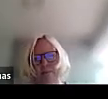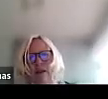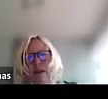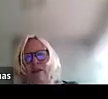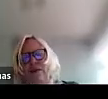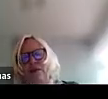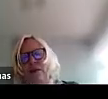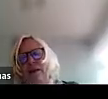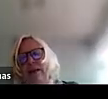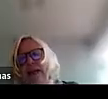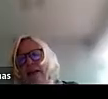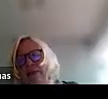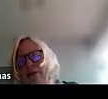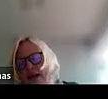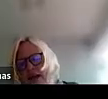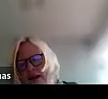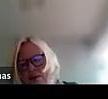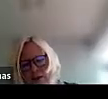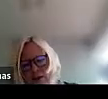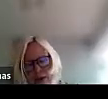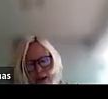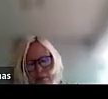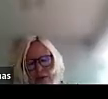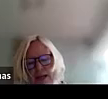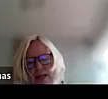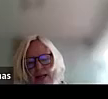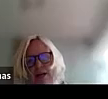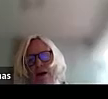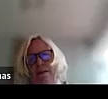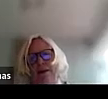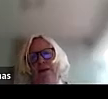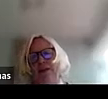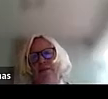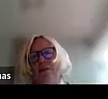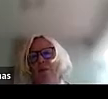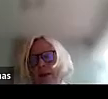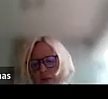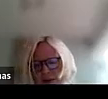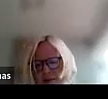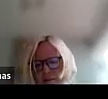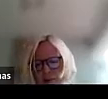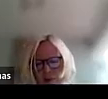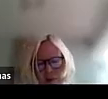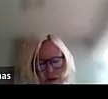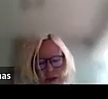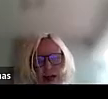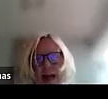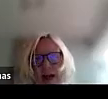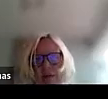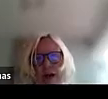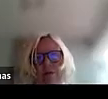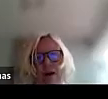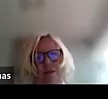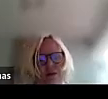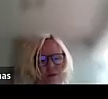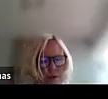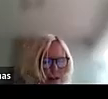Liz.Thomas: So I'm going to leave you now with our takeaway messages for what we think is important, designing healthcare for homeless women.